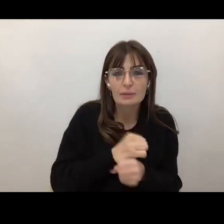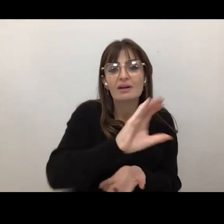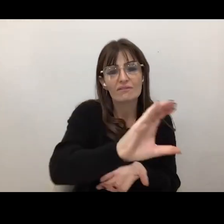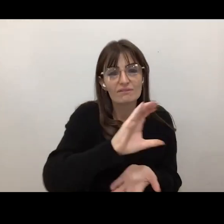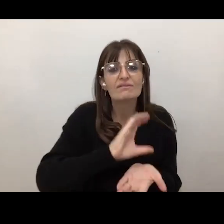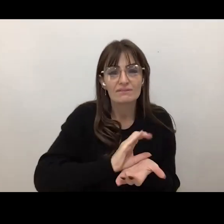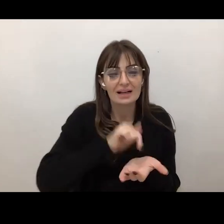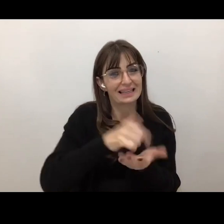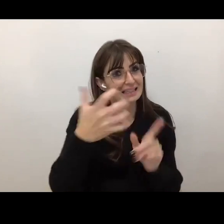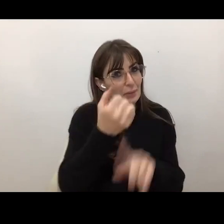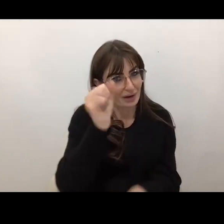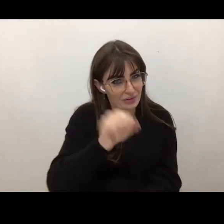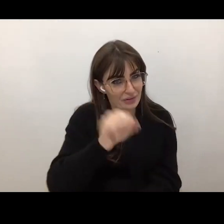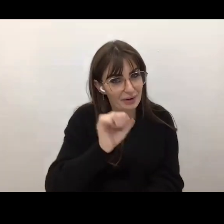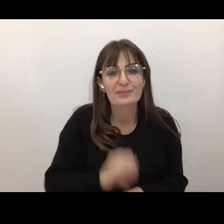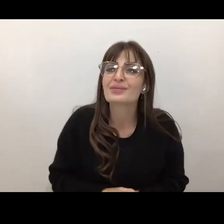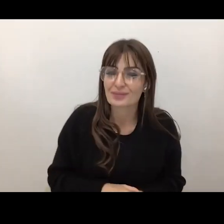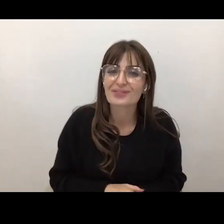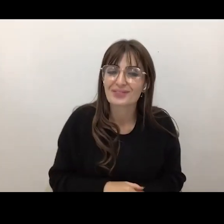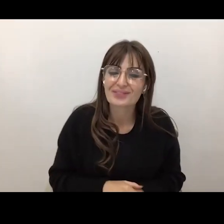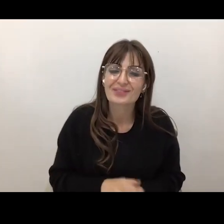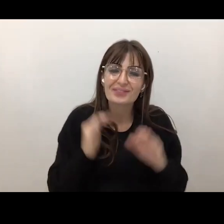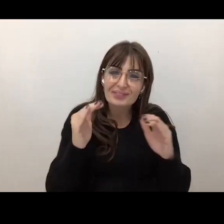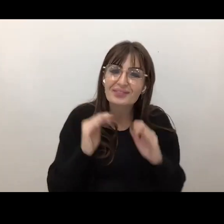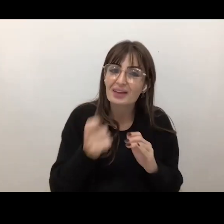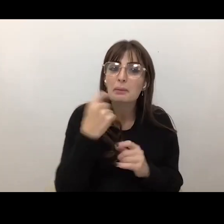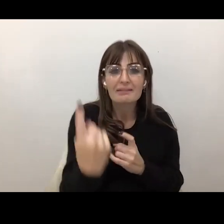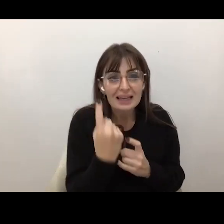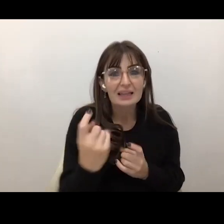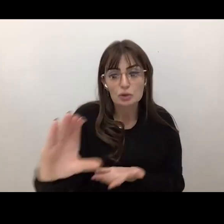the winner here. And then we have got some individual givers, which is perfect for,